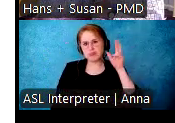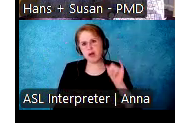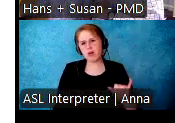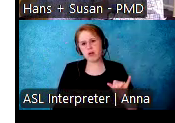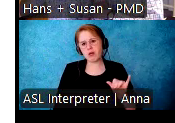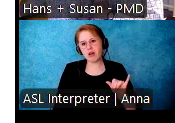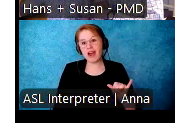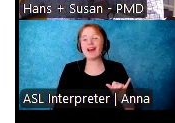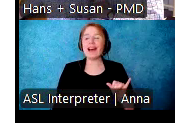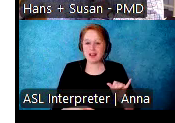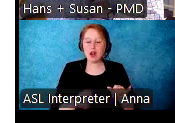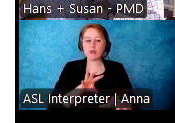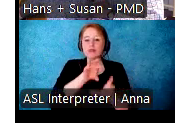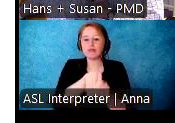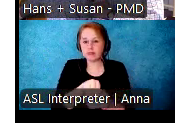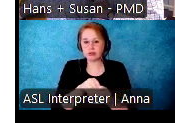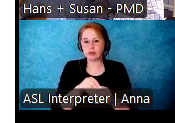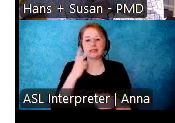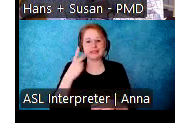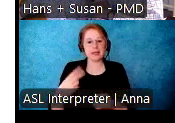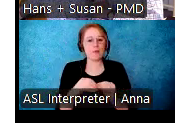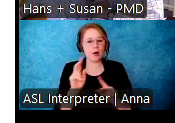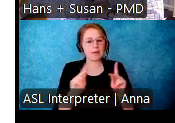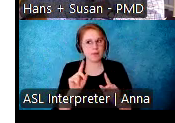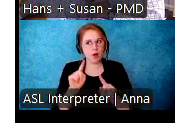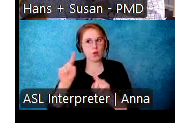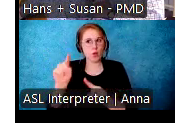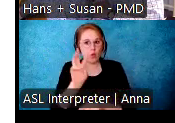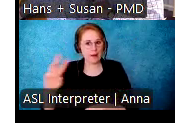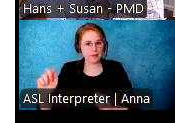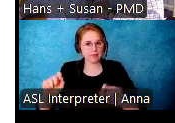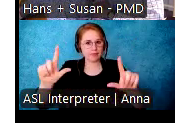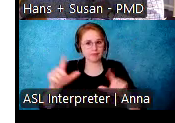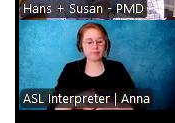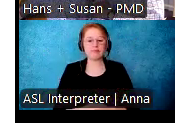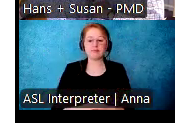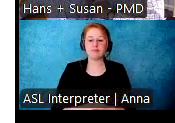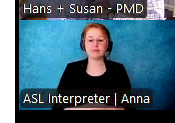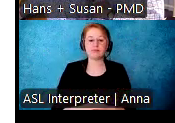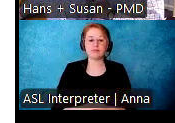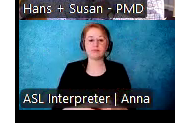to WisCaregiver.com. Our last digital target that we wanted to talk